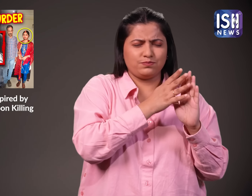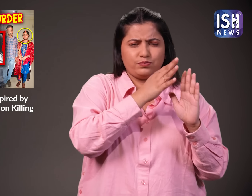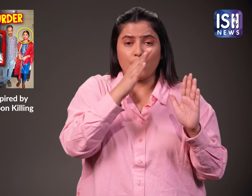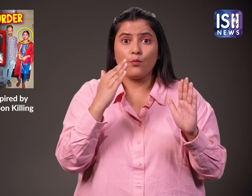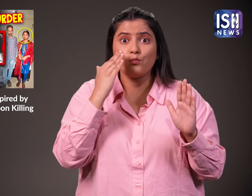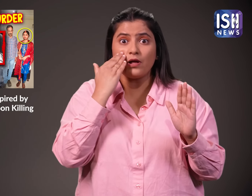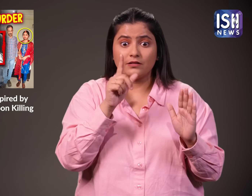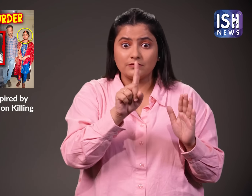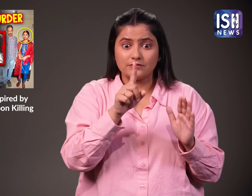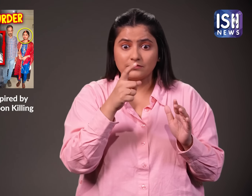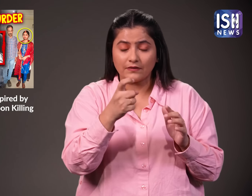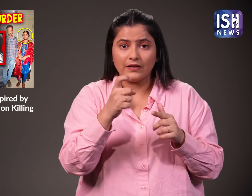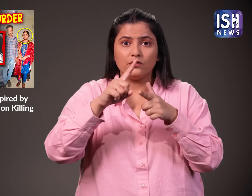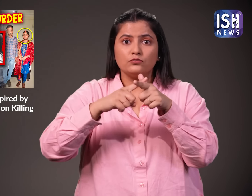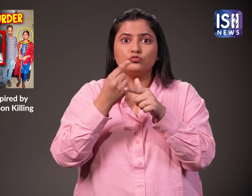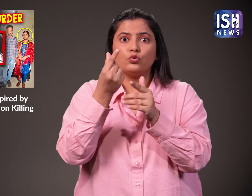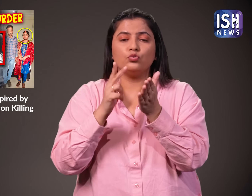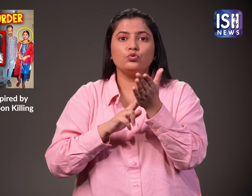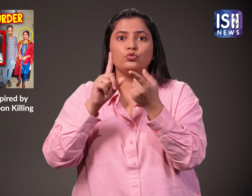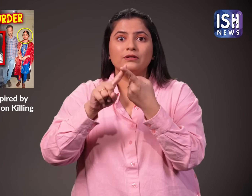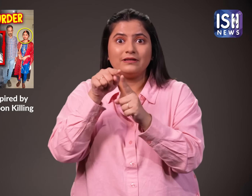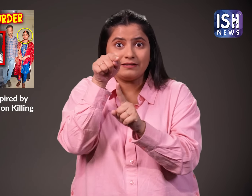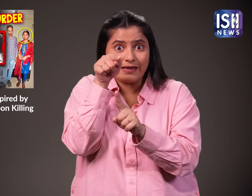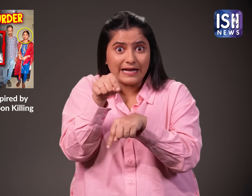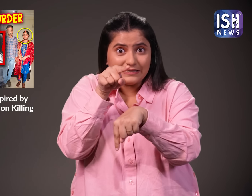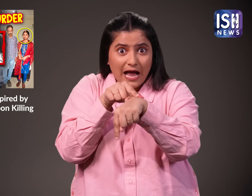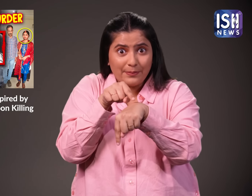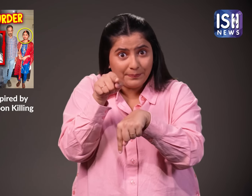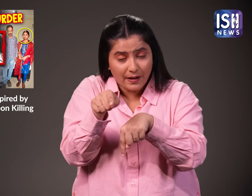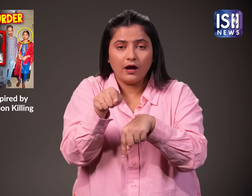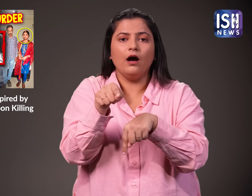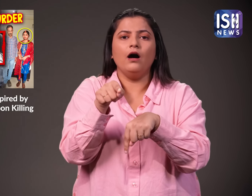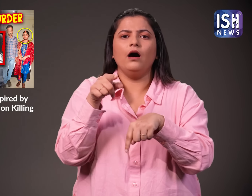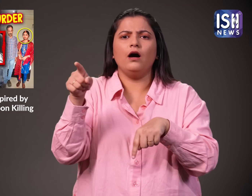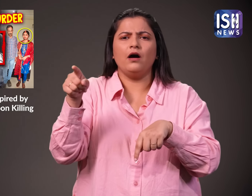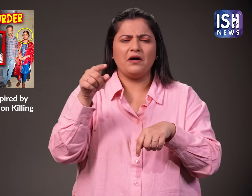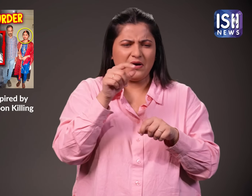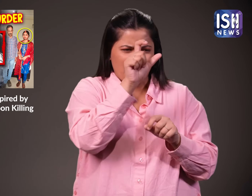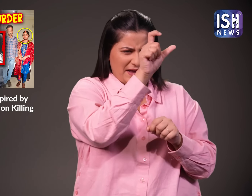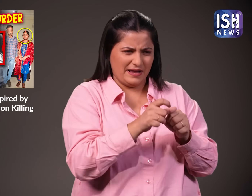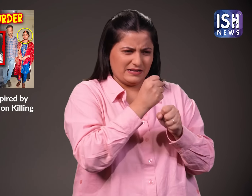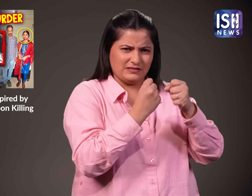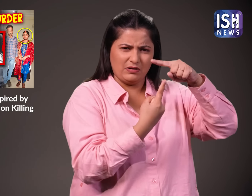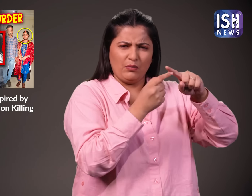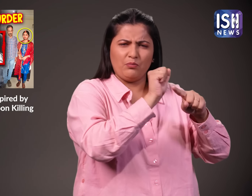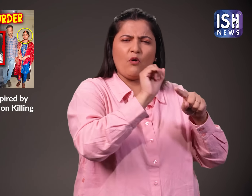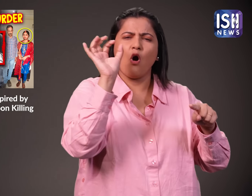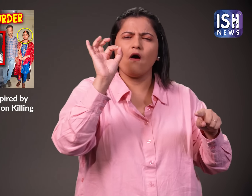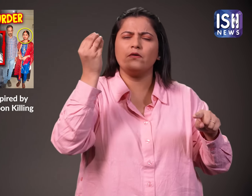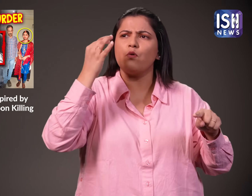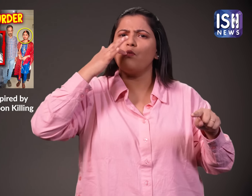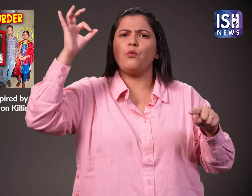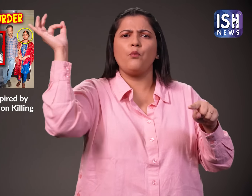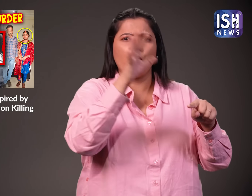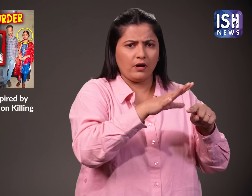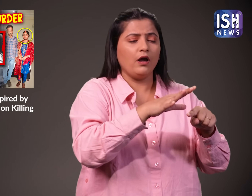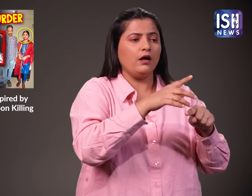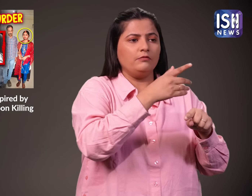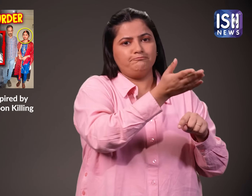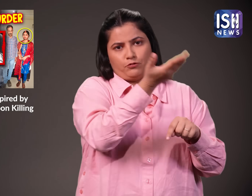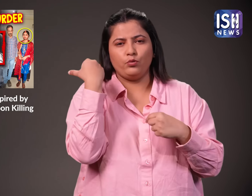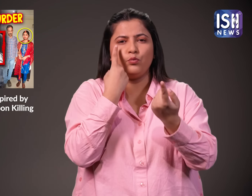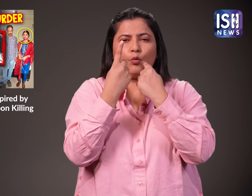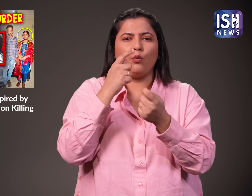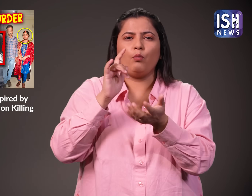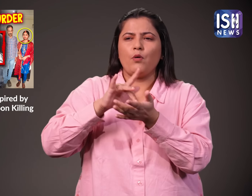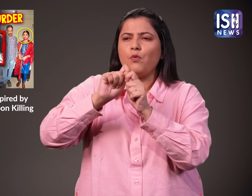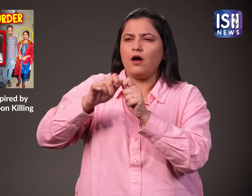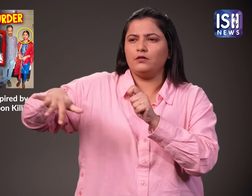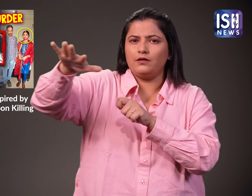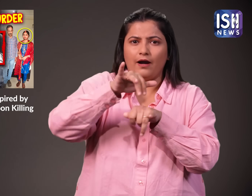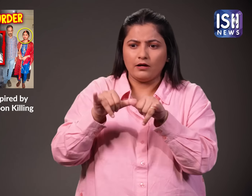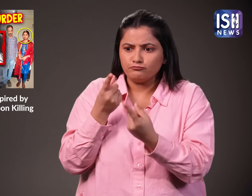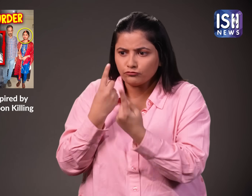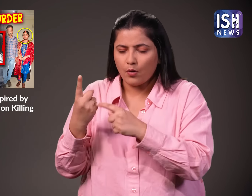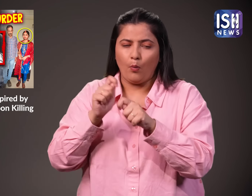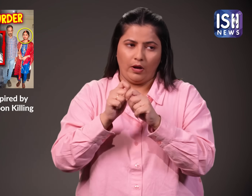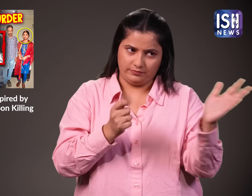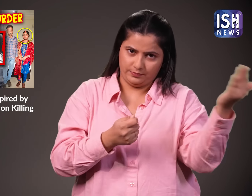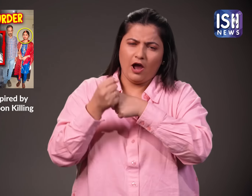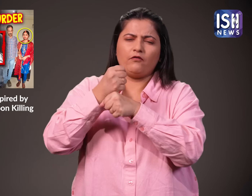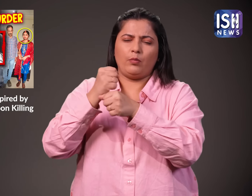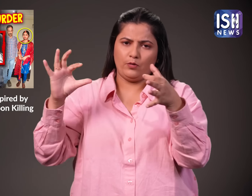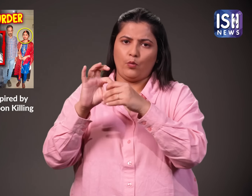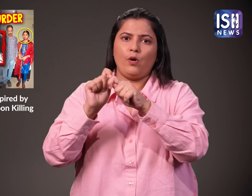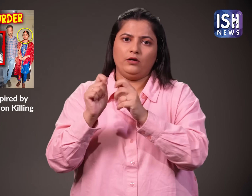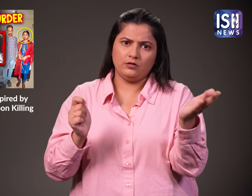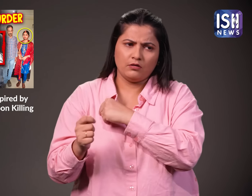On 17th June, Tejeswar received a call from his office for a routine land survey job.